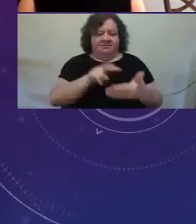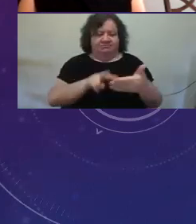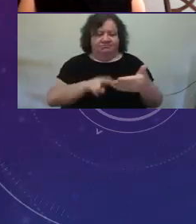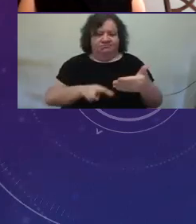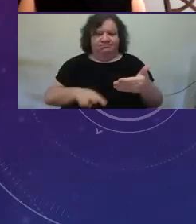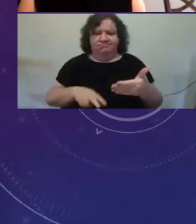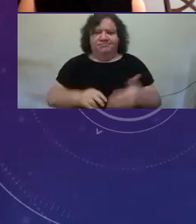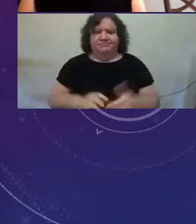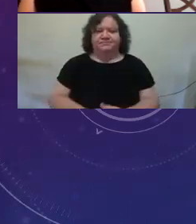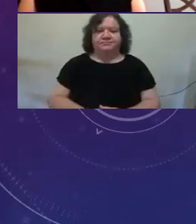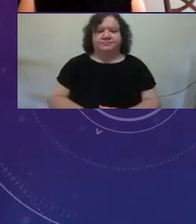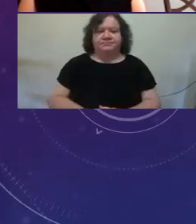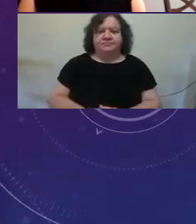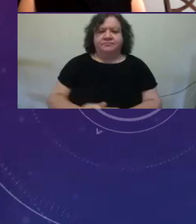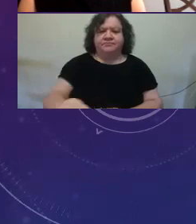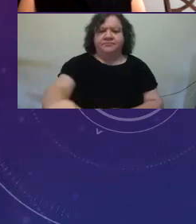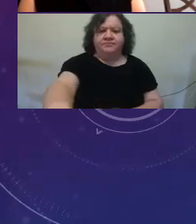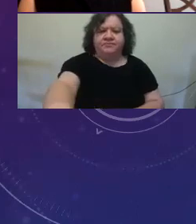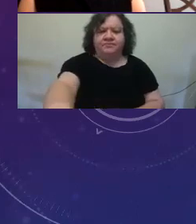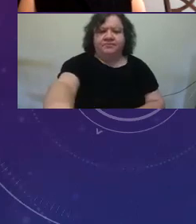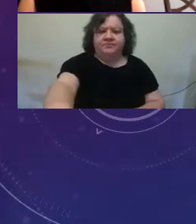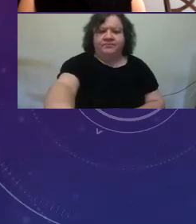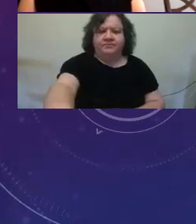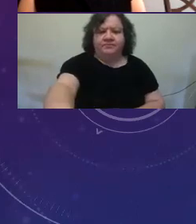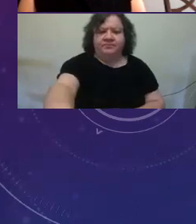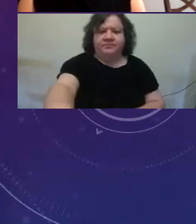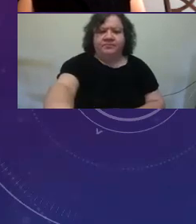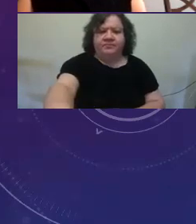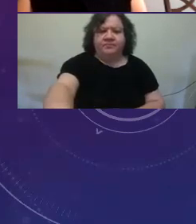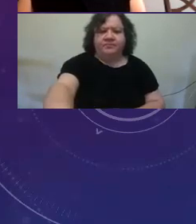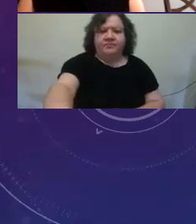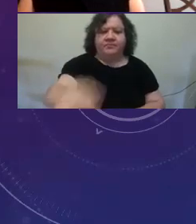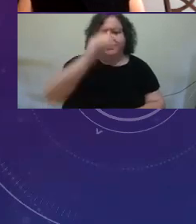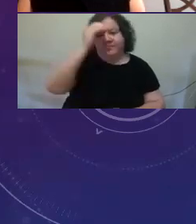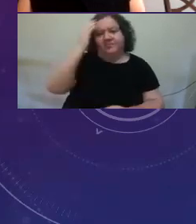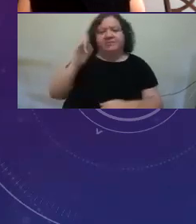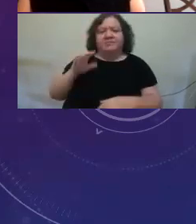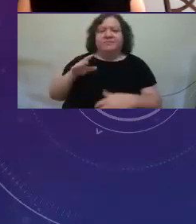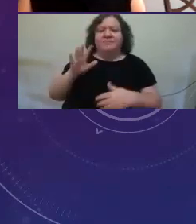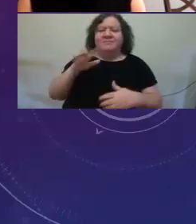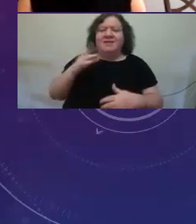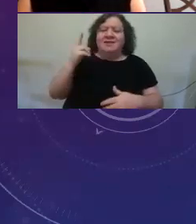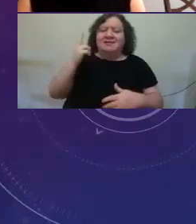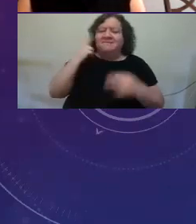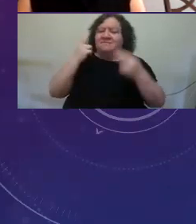for persons with deafblindness I can't so the three articles that you see in